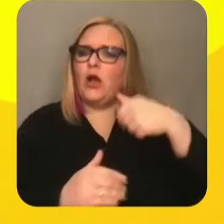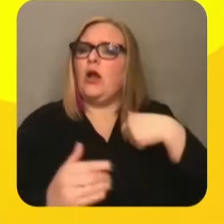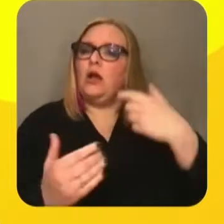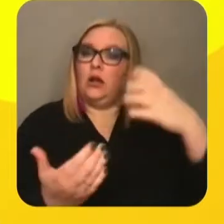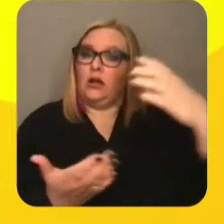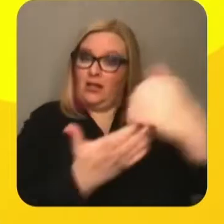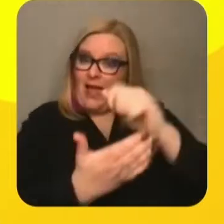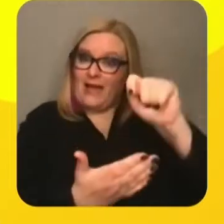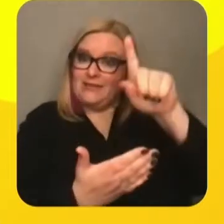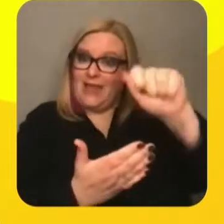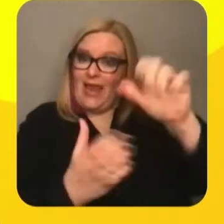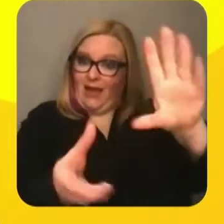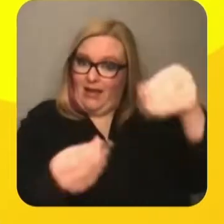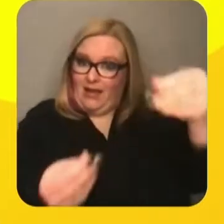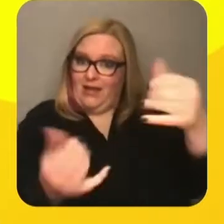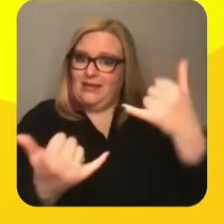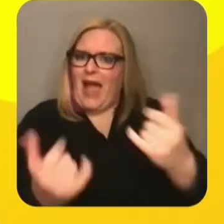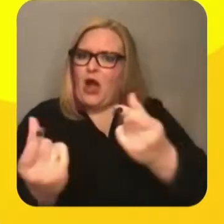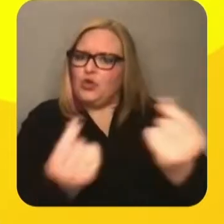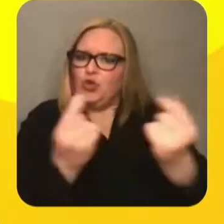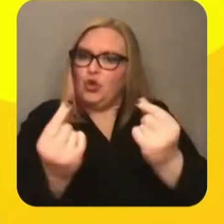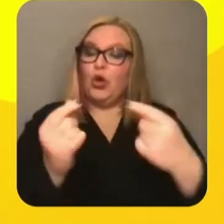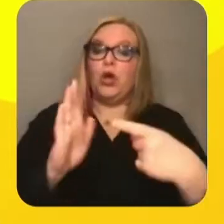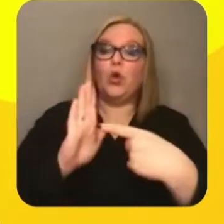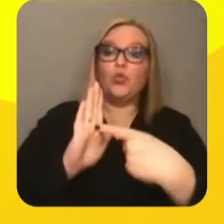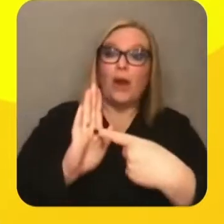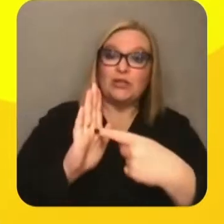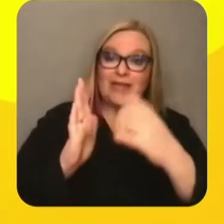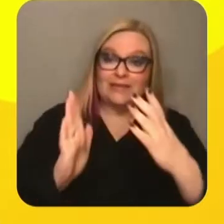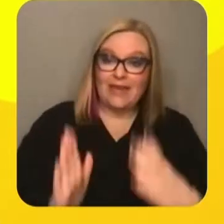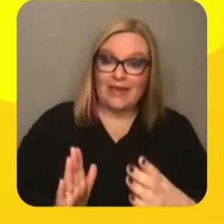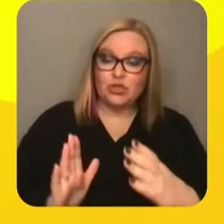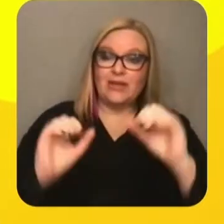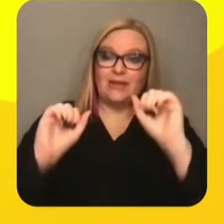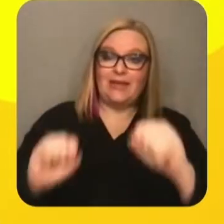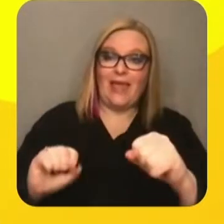And so the representation can share with us those opportunities where we